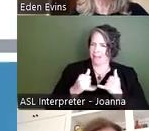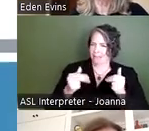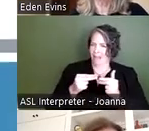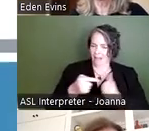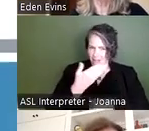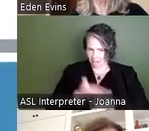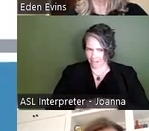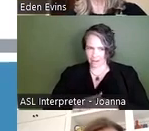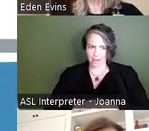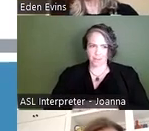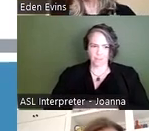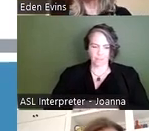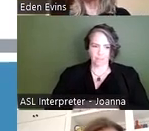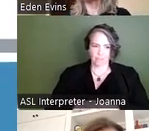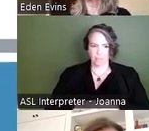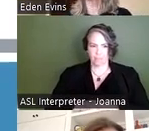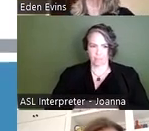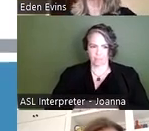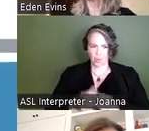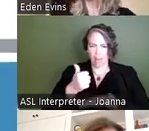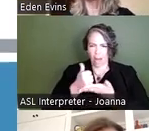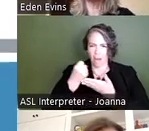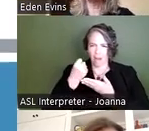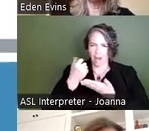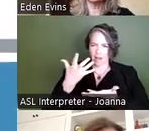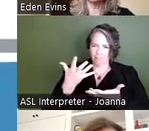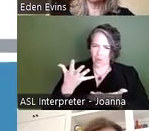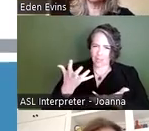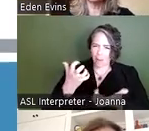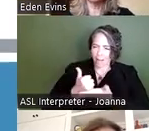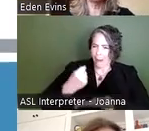just, sort of, help us understand some of the barriers to doing to doing this work,